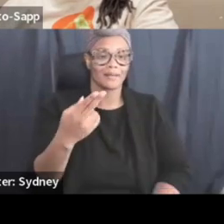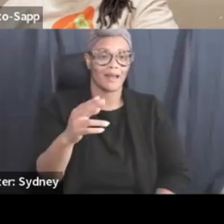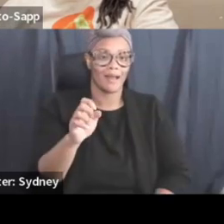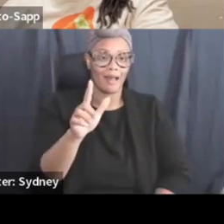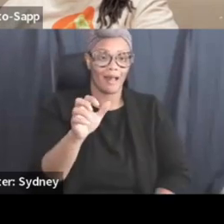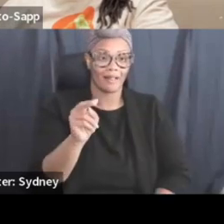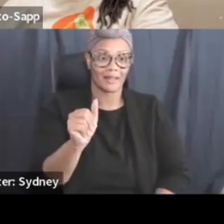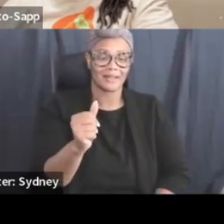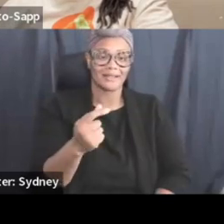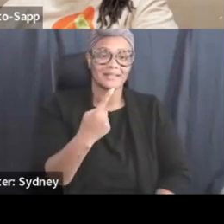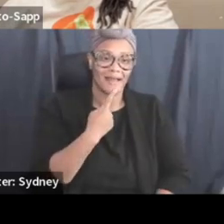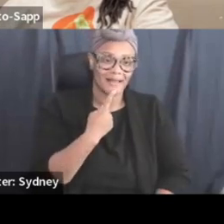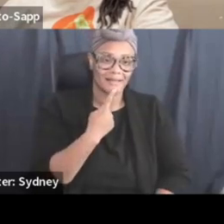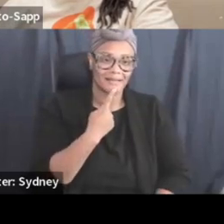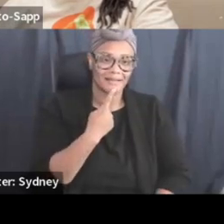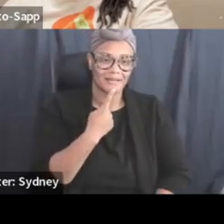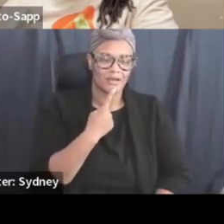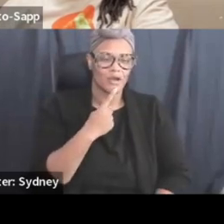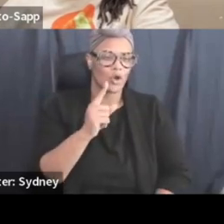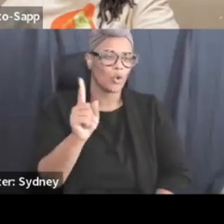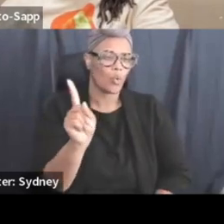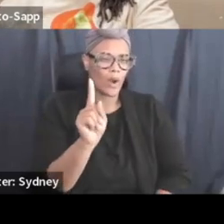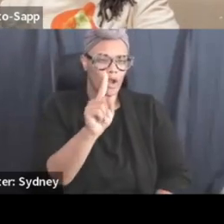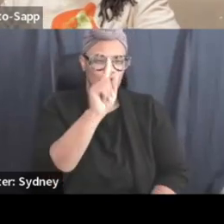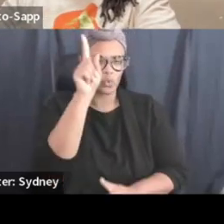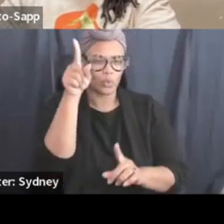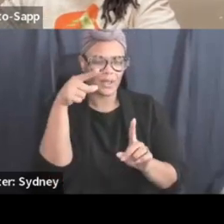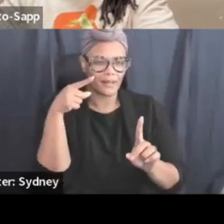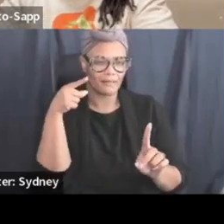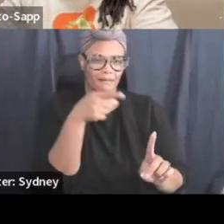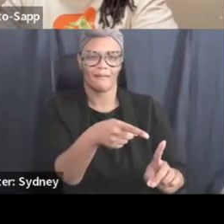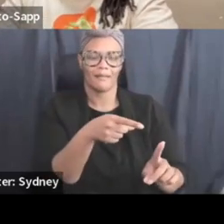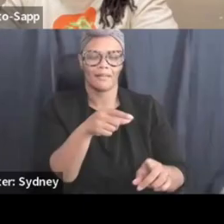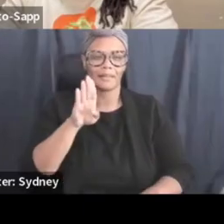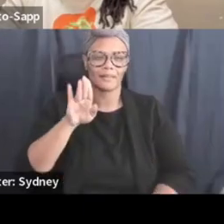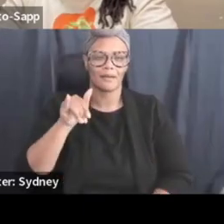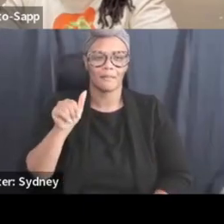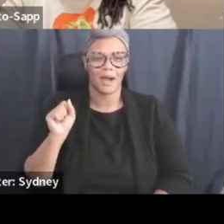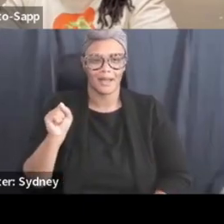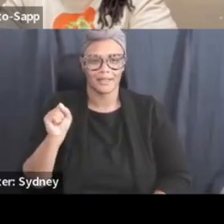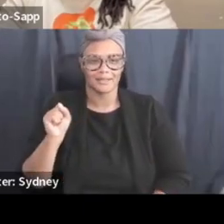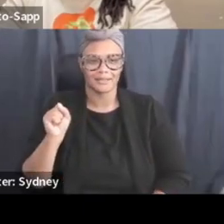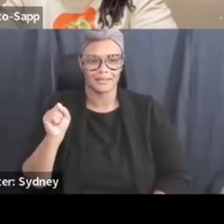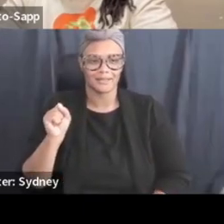where do we start to unpack the biases, the true belief that there are sets of people